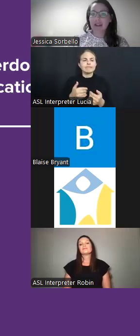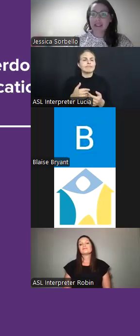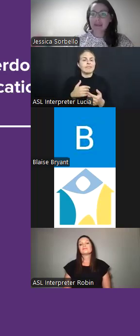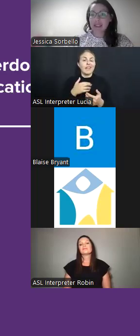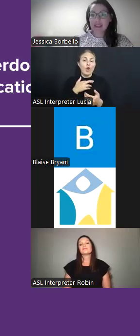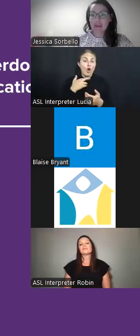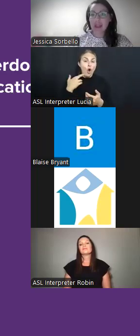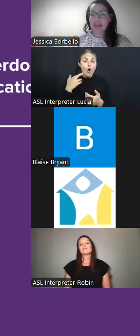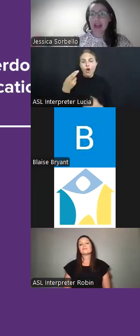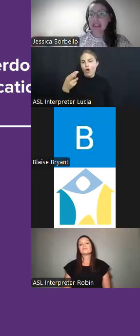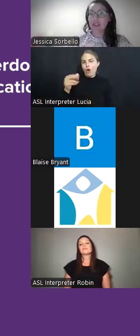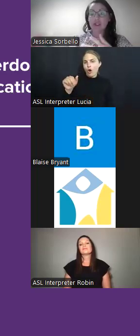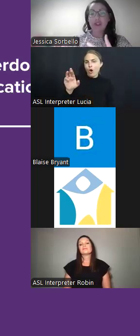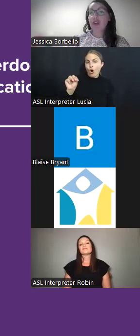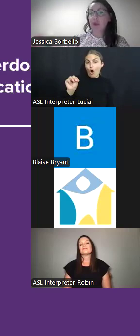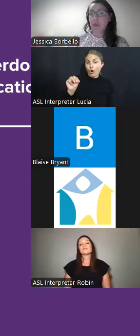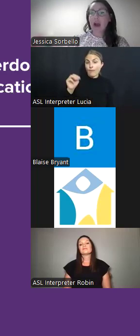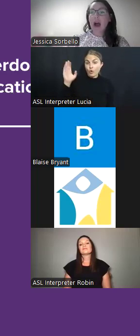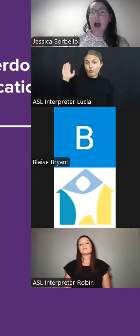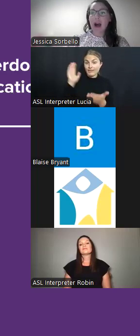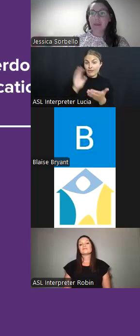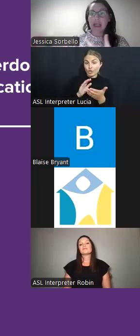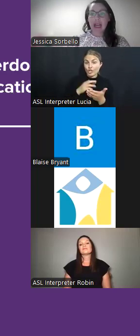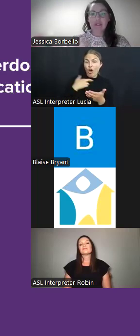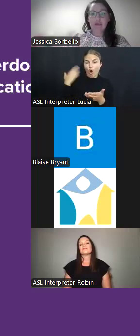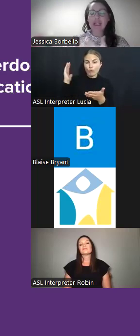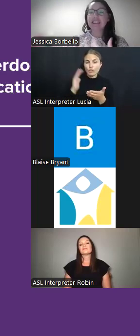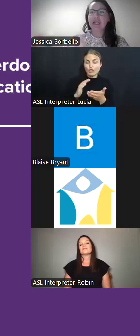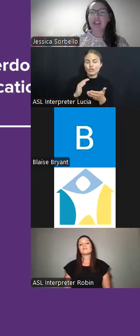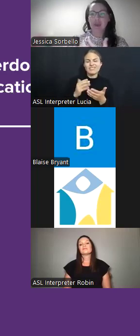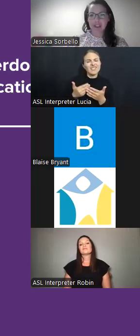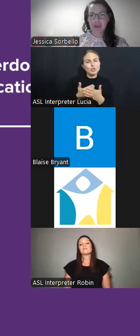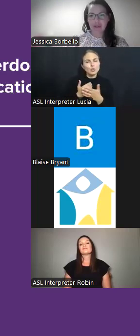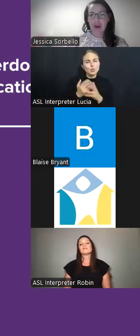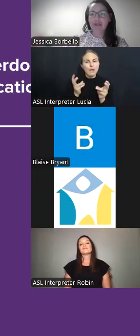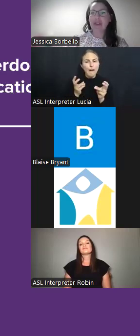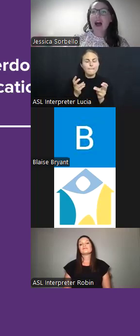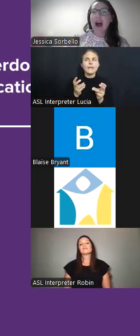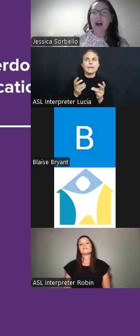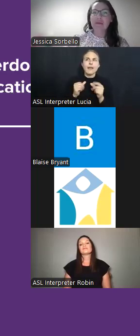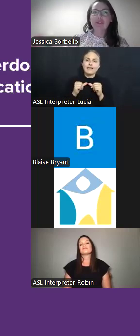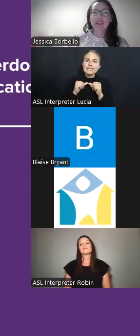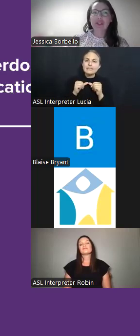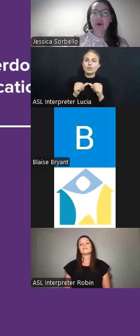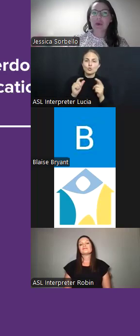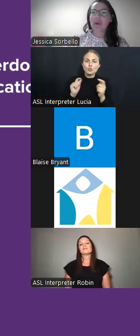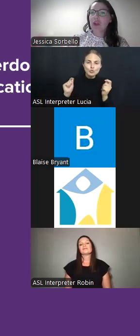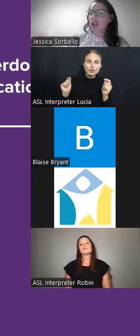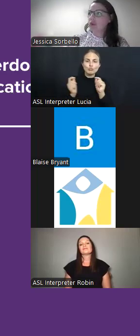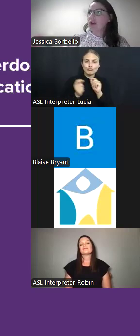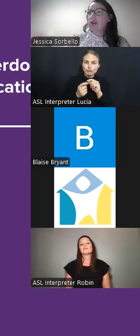to evolve. So, you know, again, please just unmute, jump in and happy to kind of pause and visit any